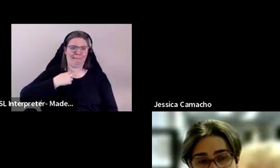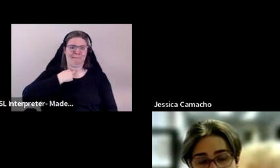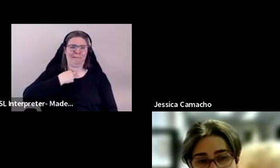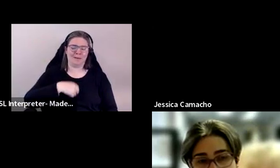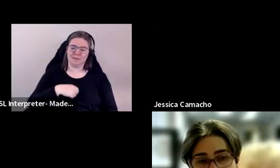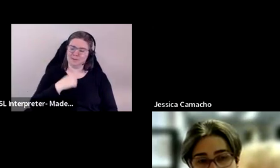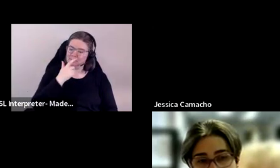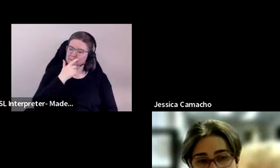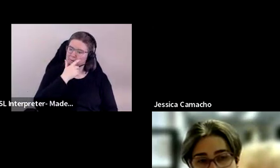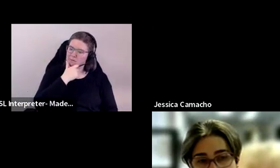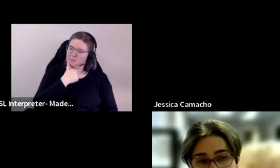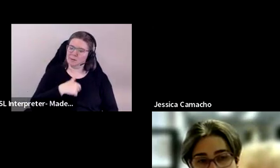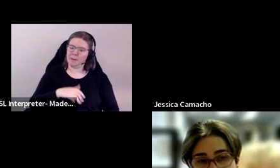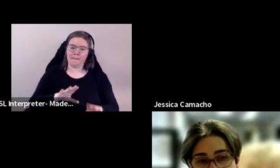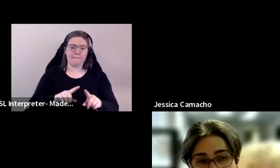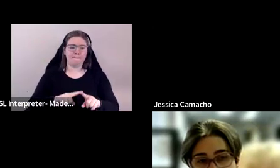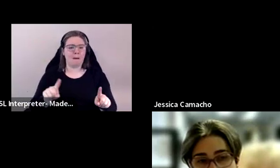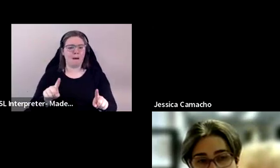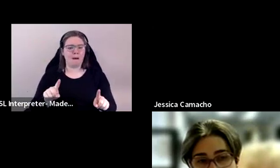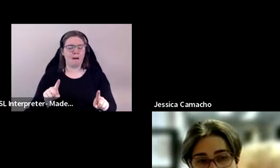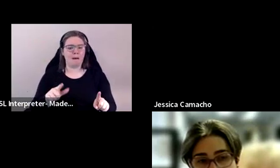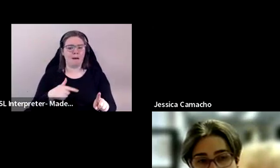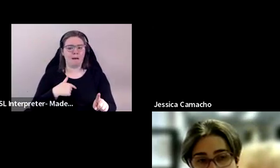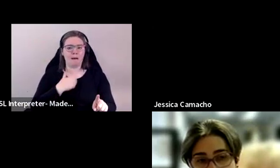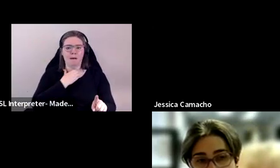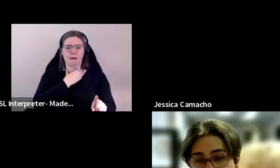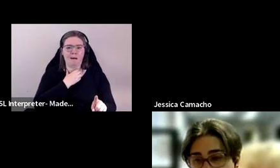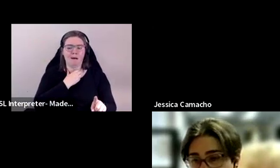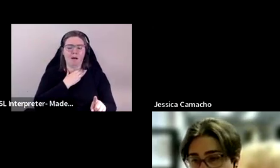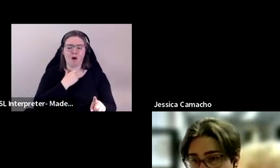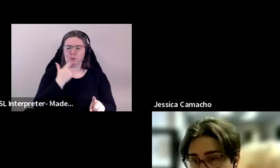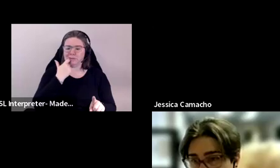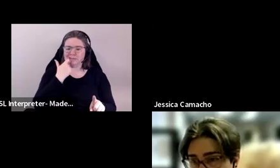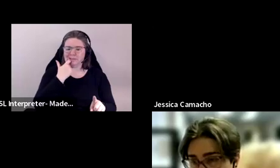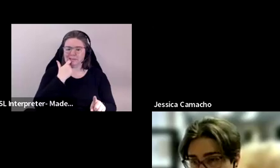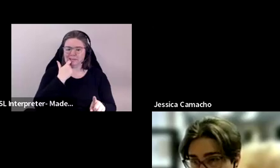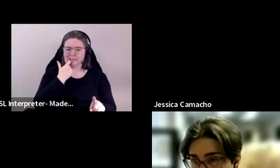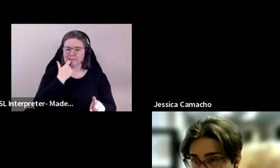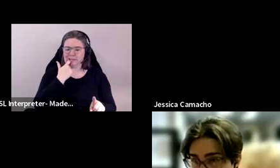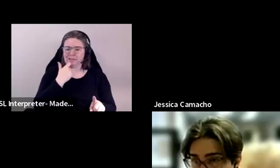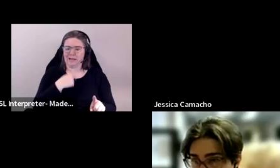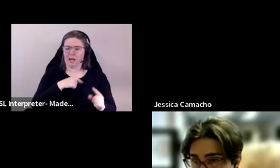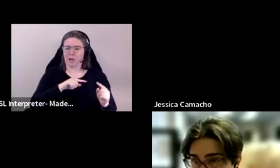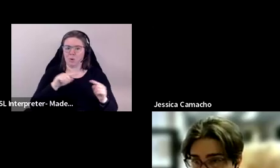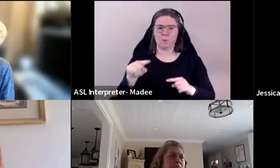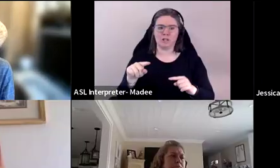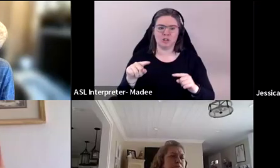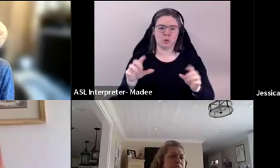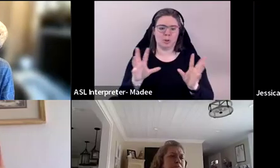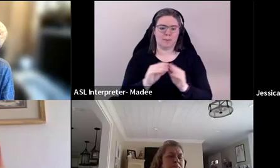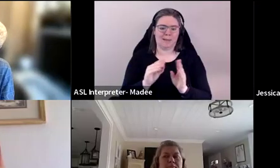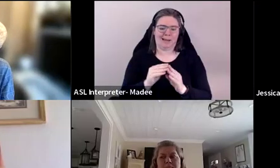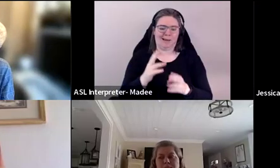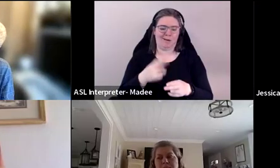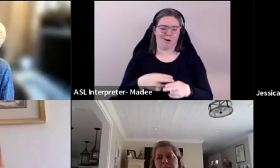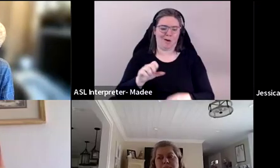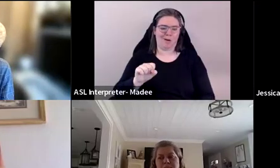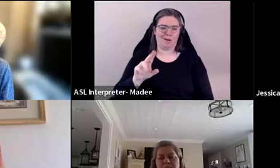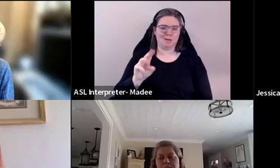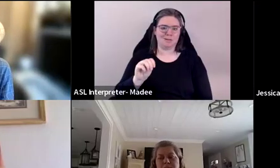Theresa Martinosky: But so I just wanted to. I just recently went to a a summit they called it, for homelessness and shelters.